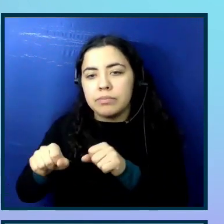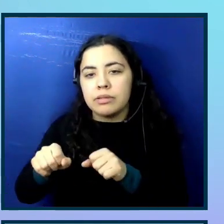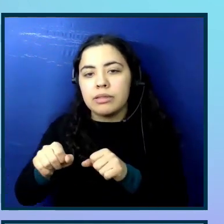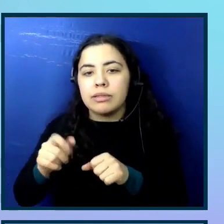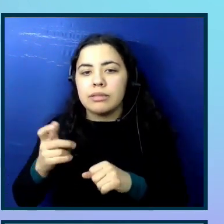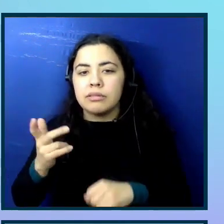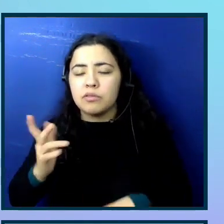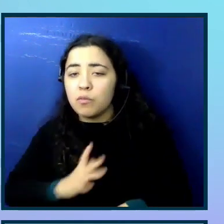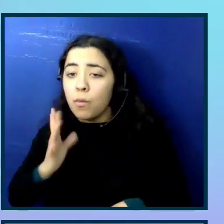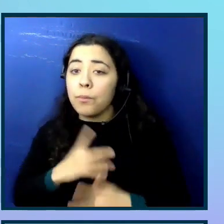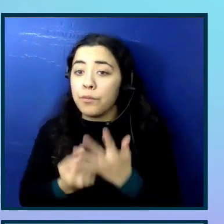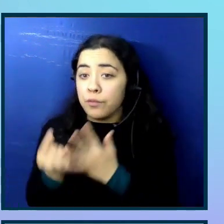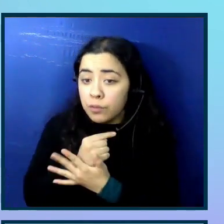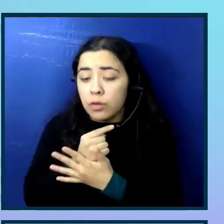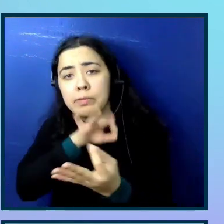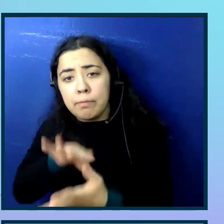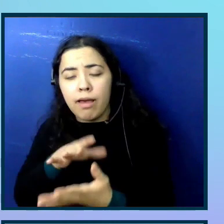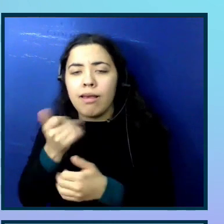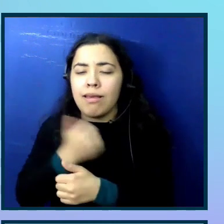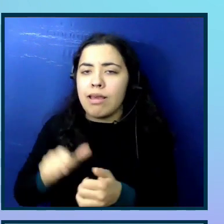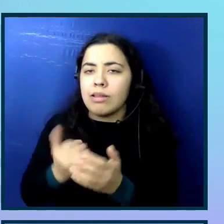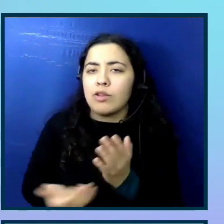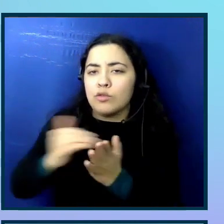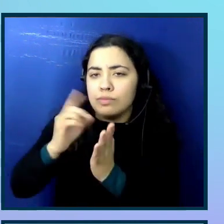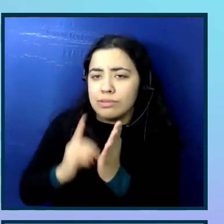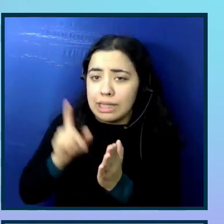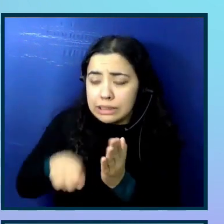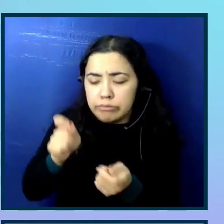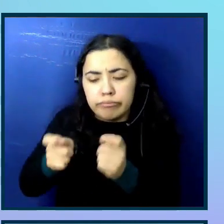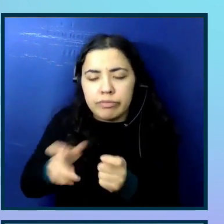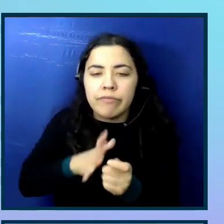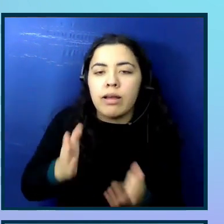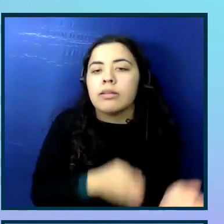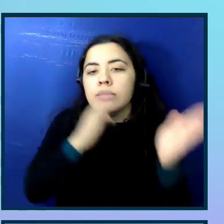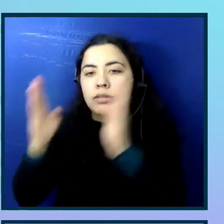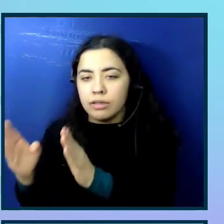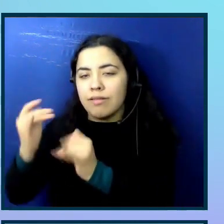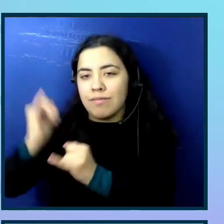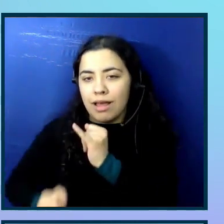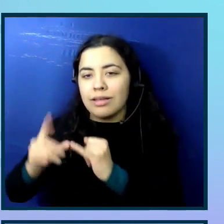establishing accessibility guidelines, and then we'll take it over to delivery. So this is less about designers now